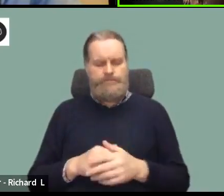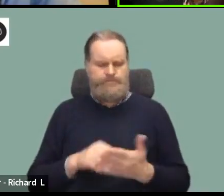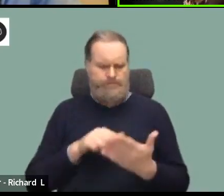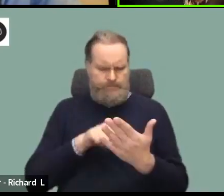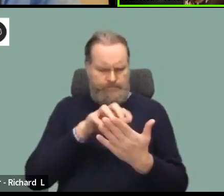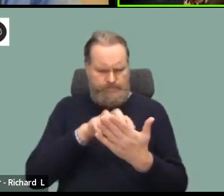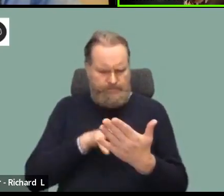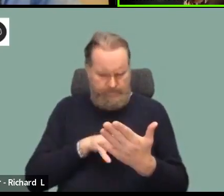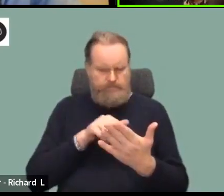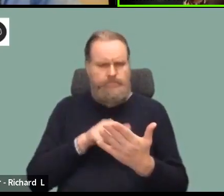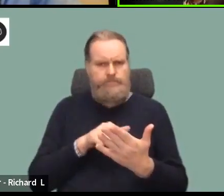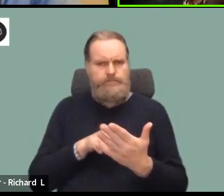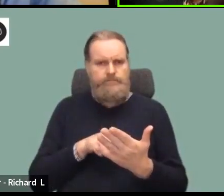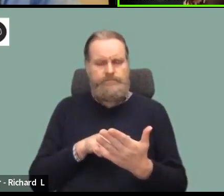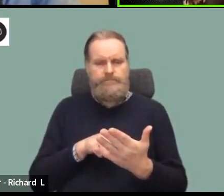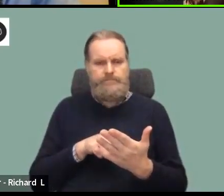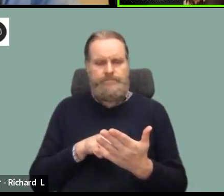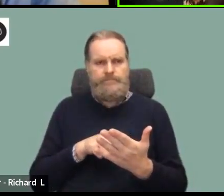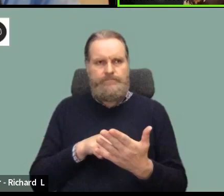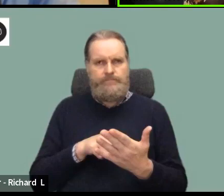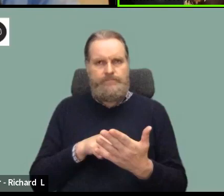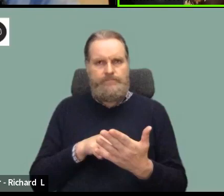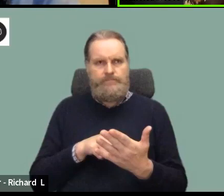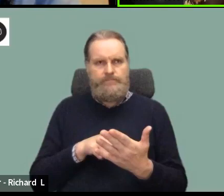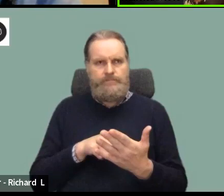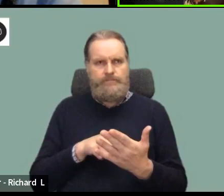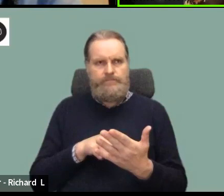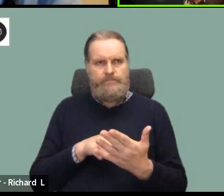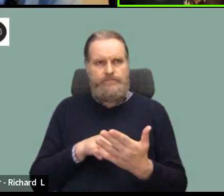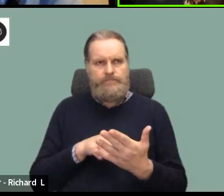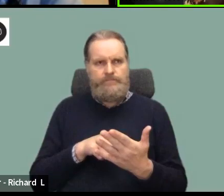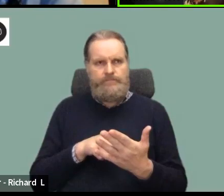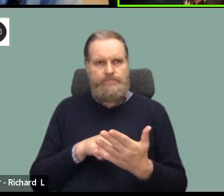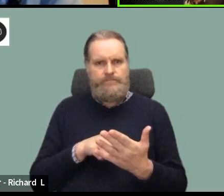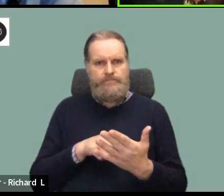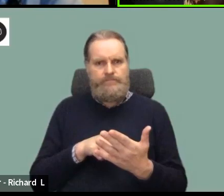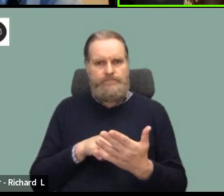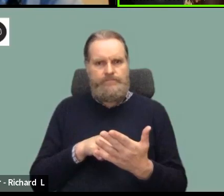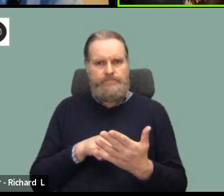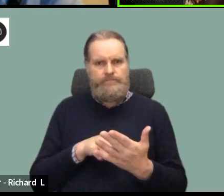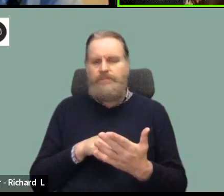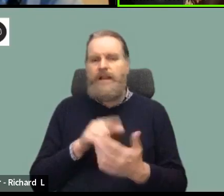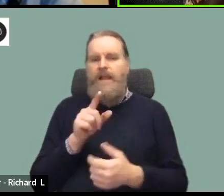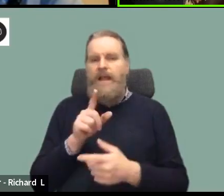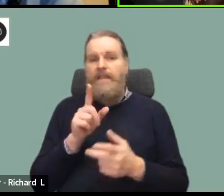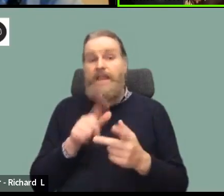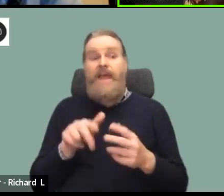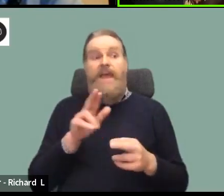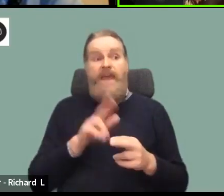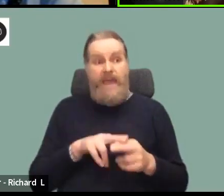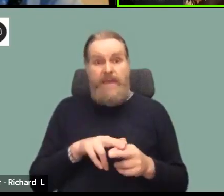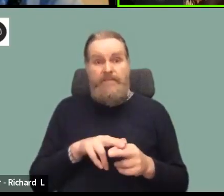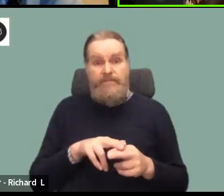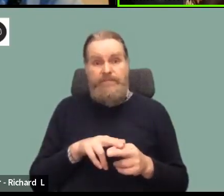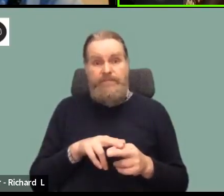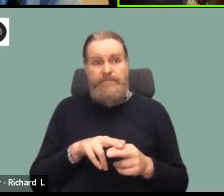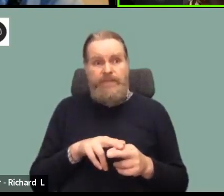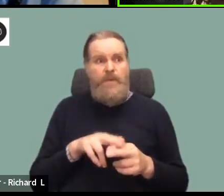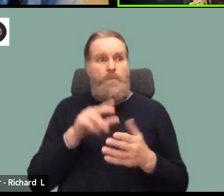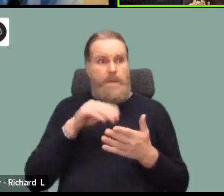clearly. Steve Steve down and says I don't think we would have got the votes of pCs, have been honest and told us all the fees rewrite and told us all the fees we raised 20.